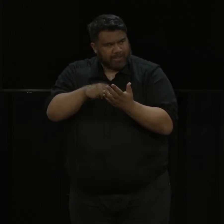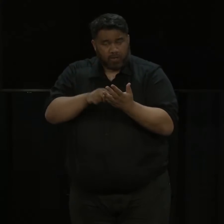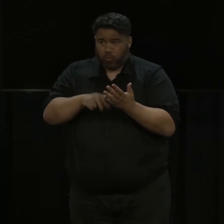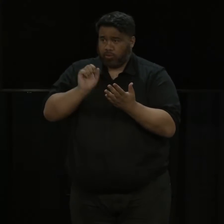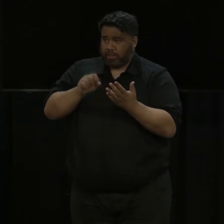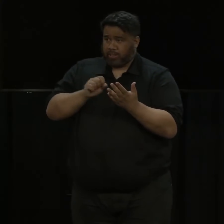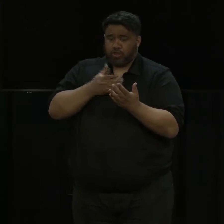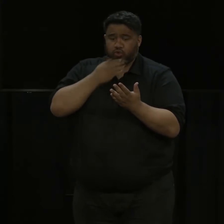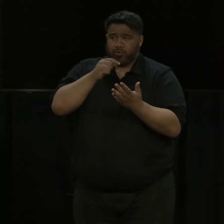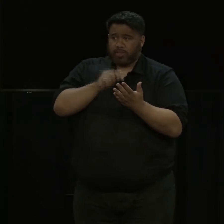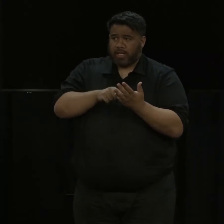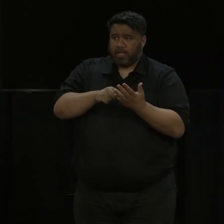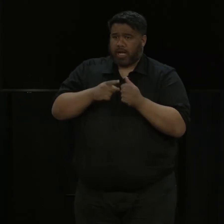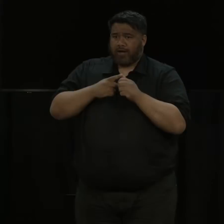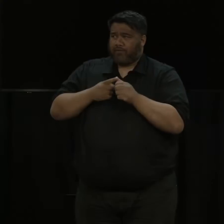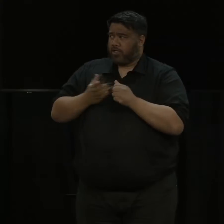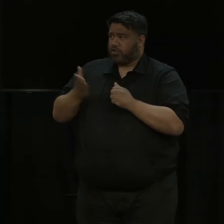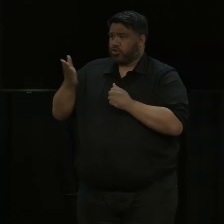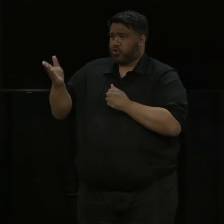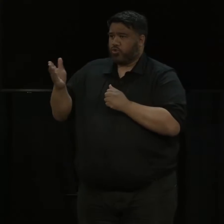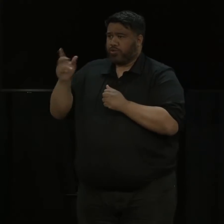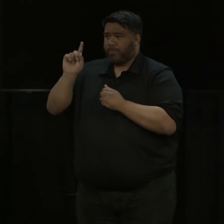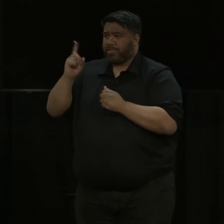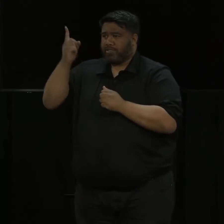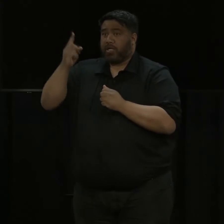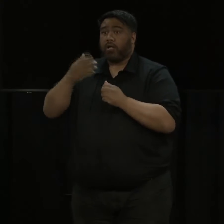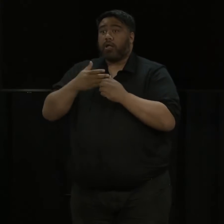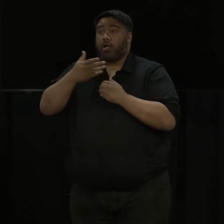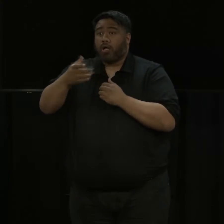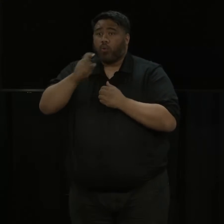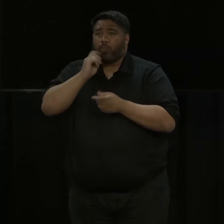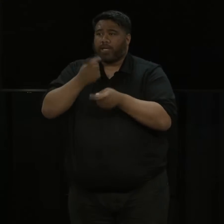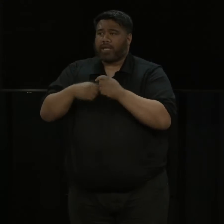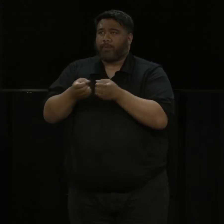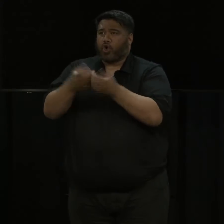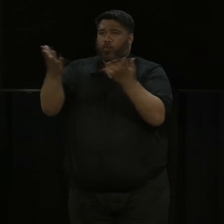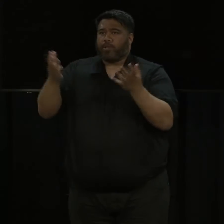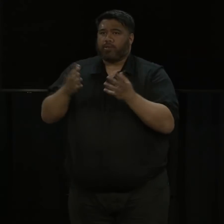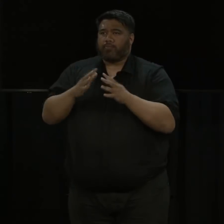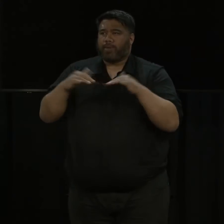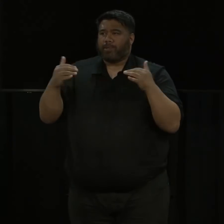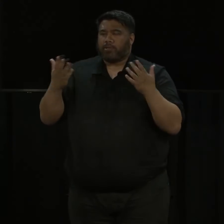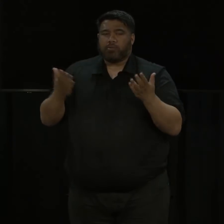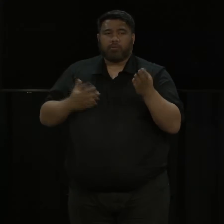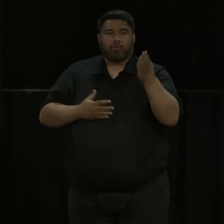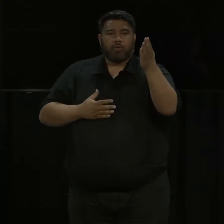reviewed material from Professor Blakely and the other professor in Otago.